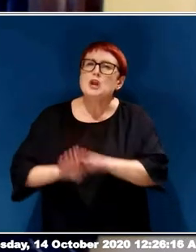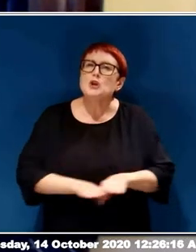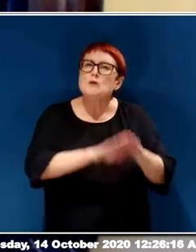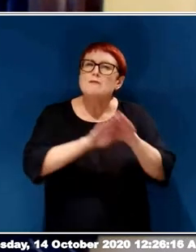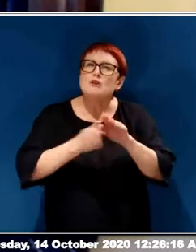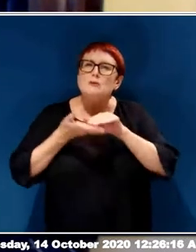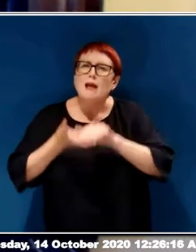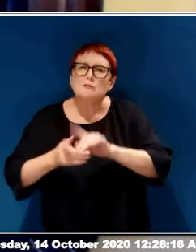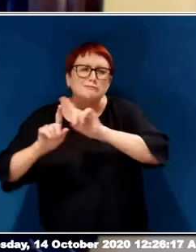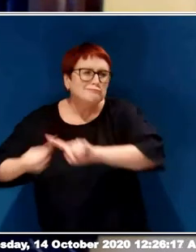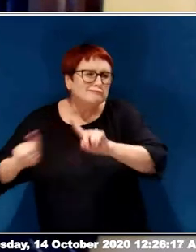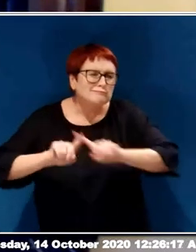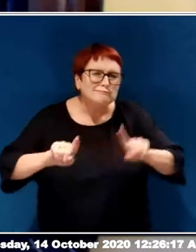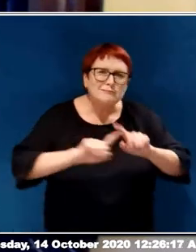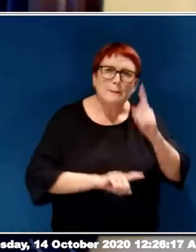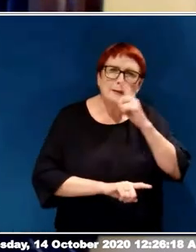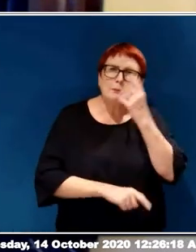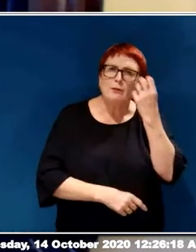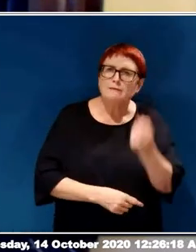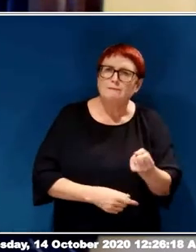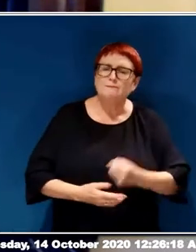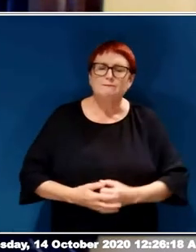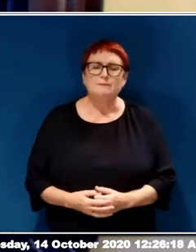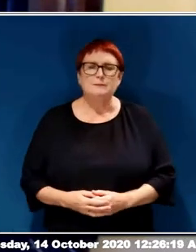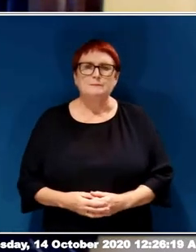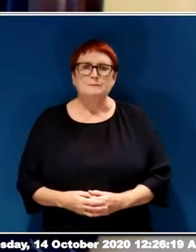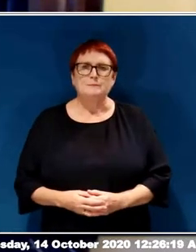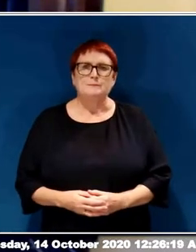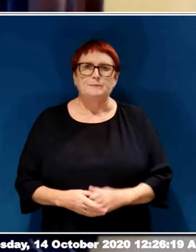DR de BRUIN: Again, it's a set of design principles.